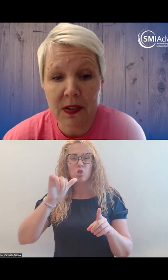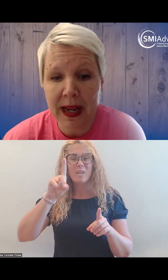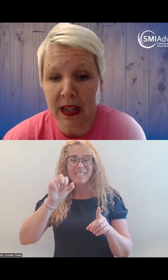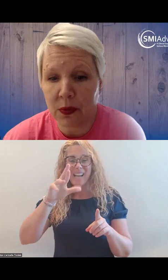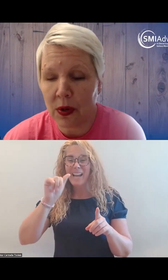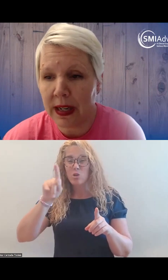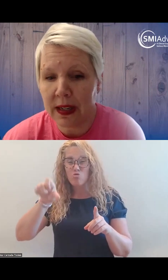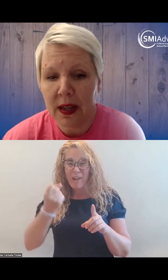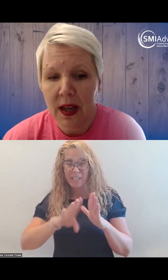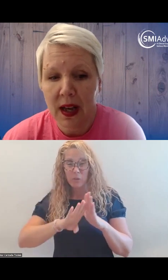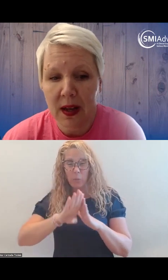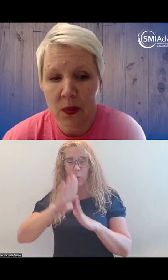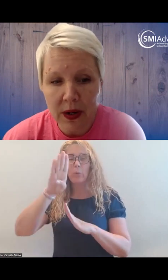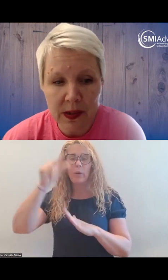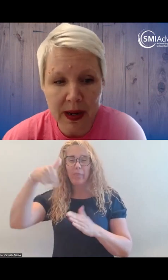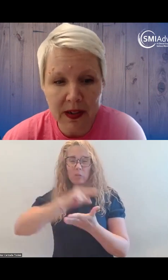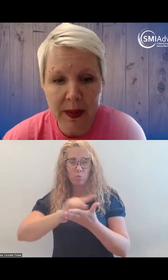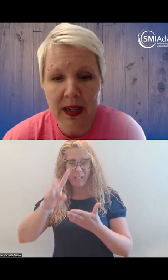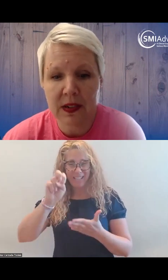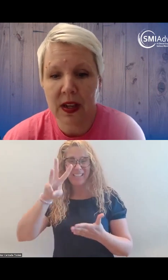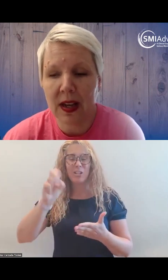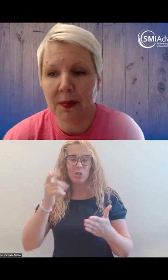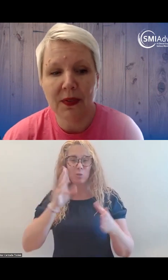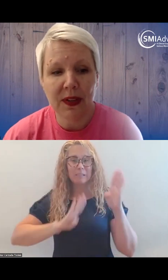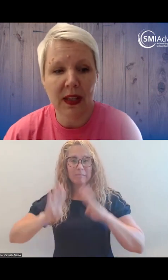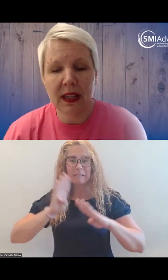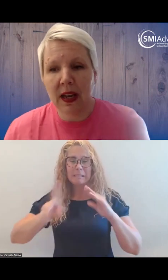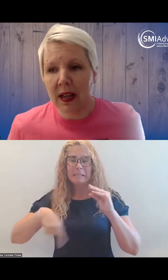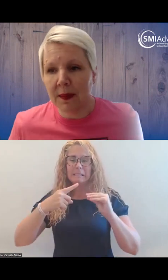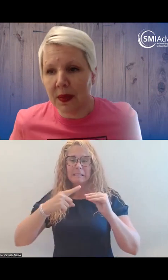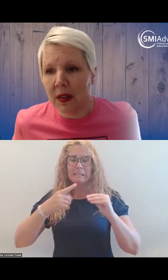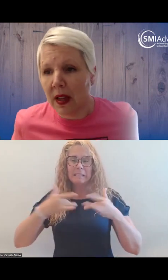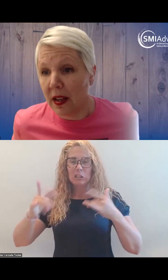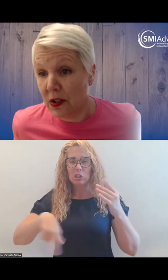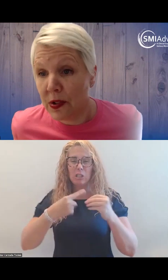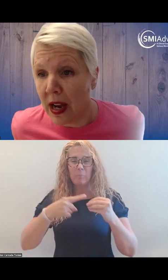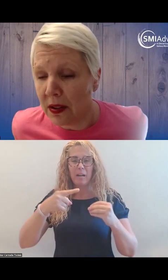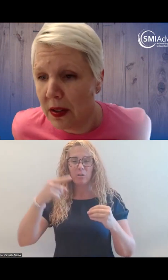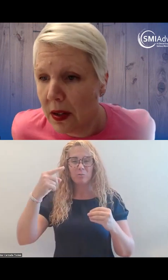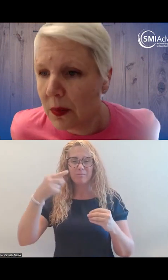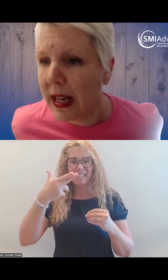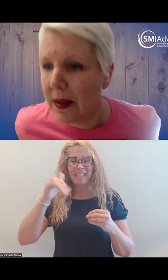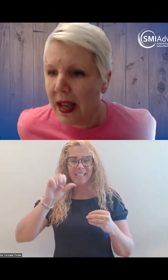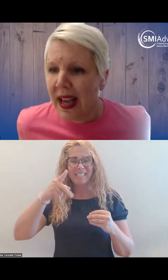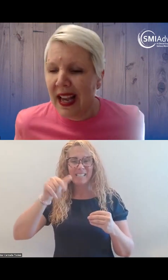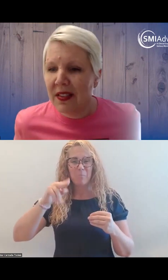HISPANICS. WORRIES ABOUT HISPANICS FEELING SUICIDAL. RIGHT?